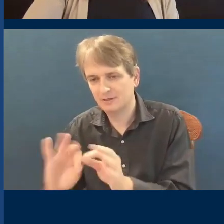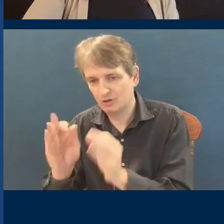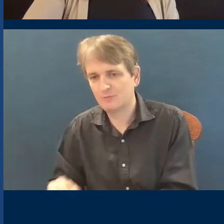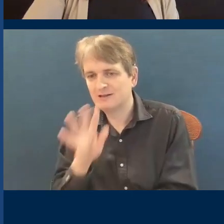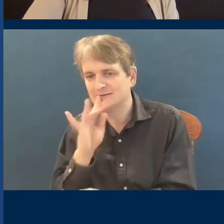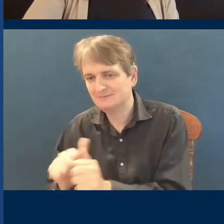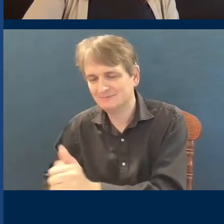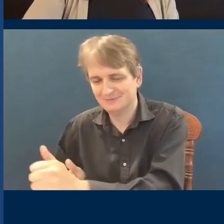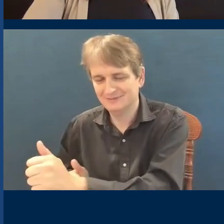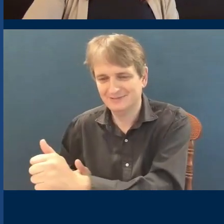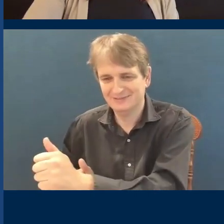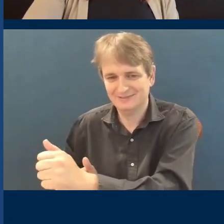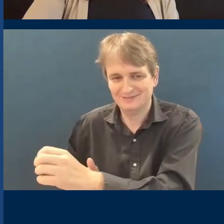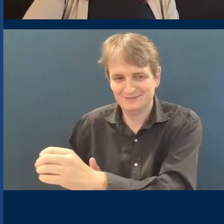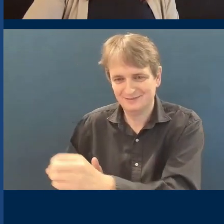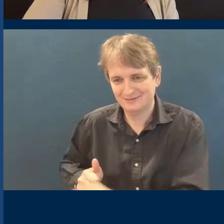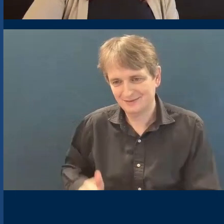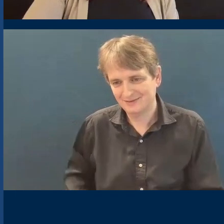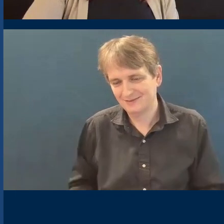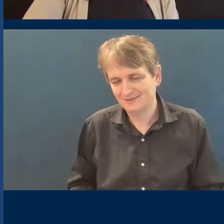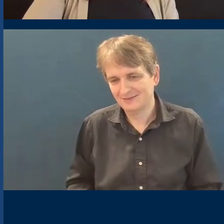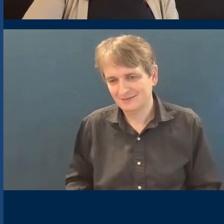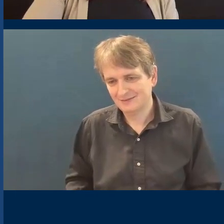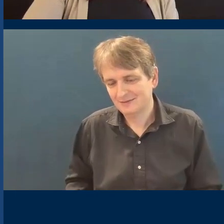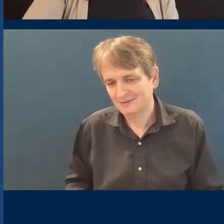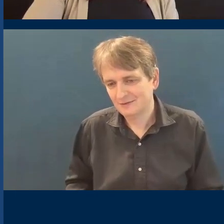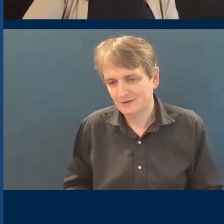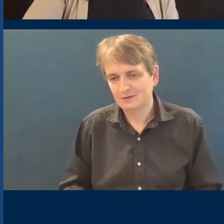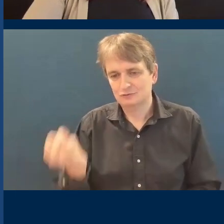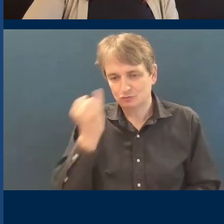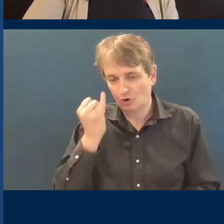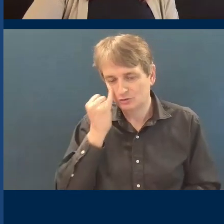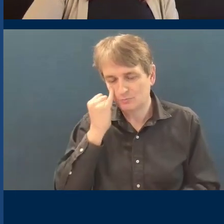There's going to be a delay. Everything will be behind as the interpretation process happens.